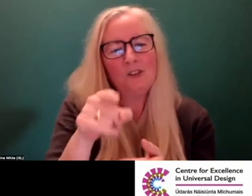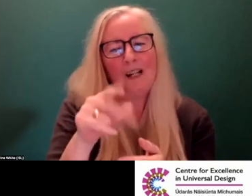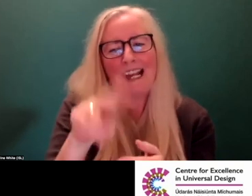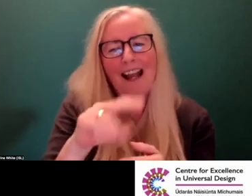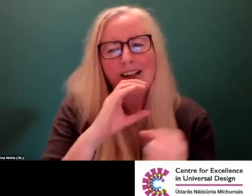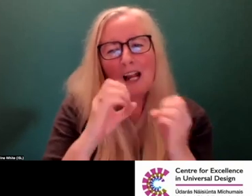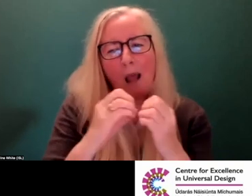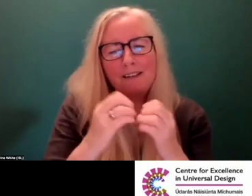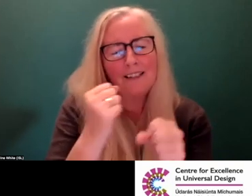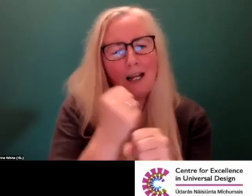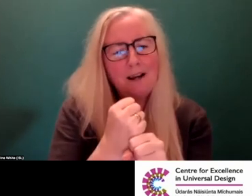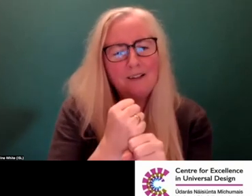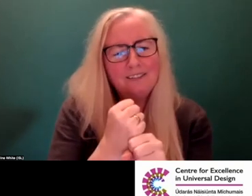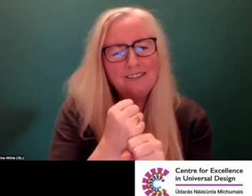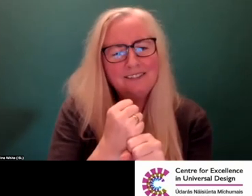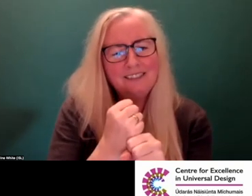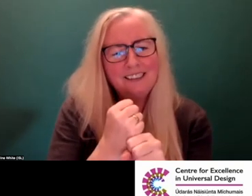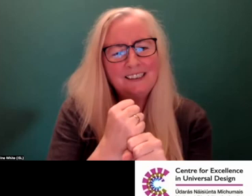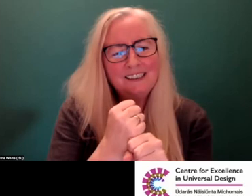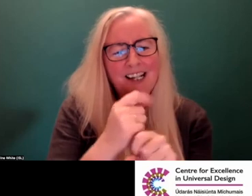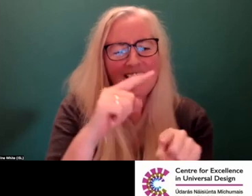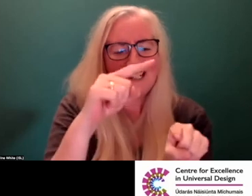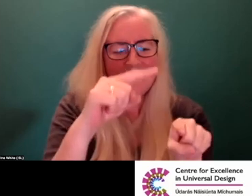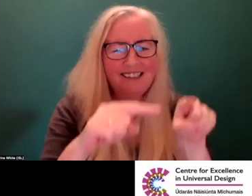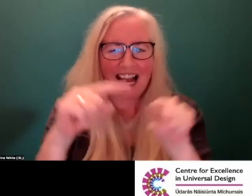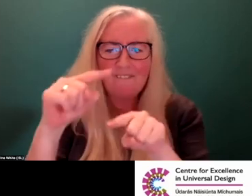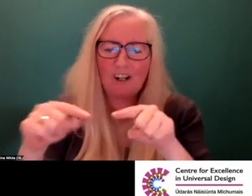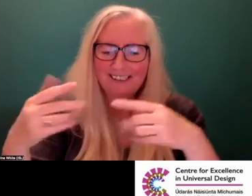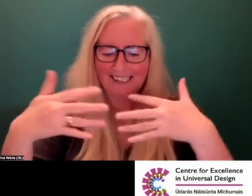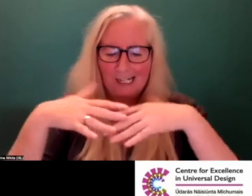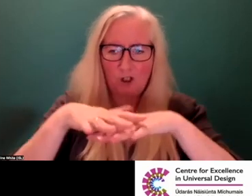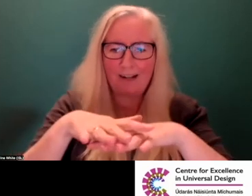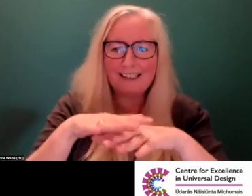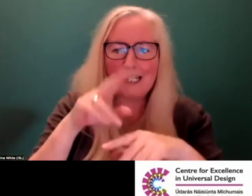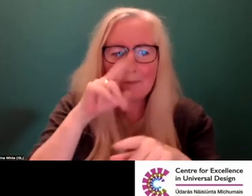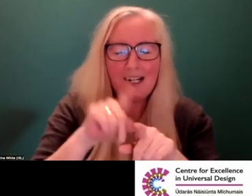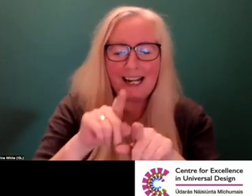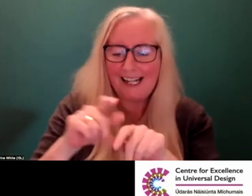asking you to comment on diverse integrated neighbourhoods, I suppose,